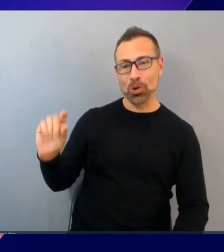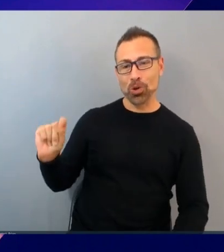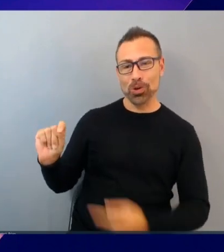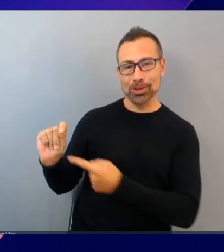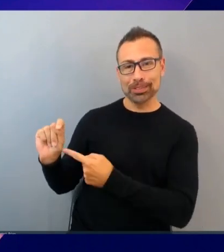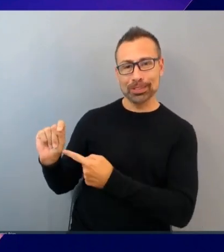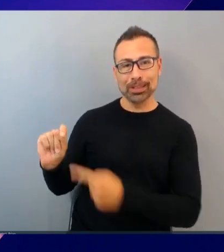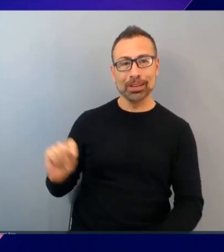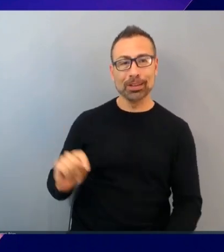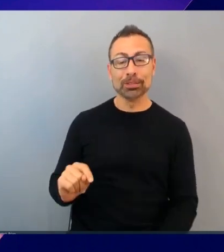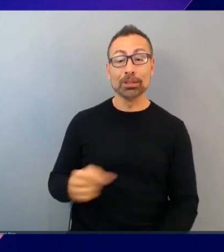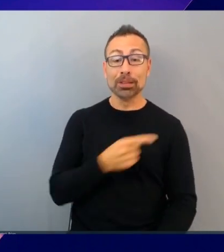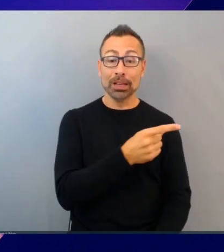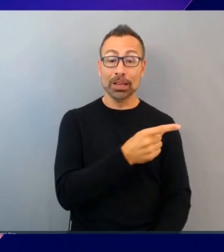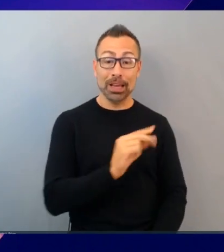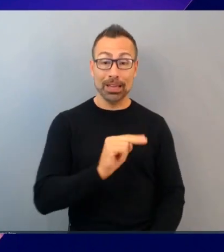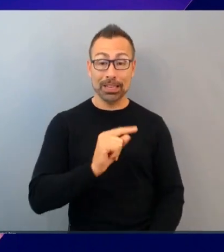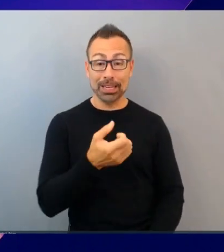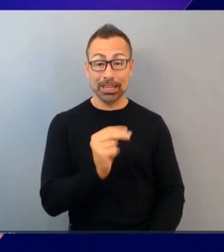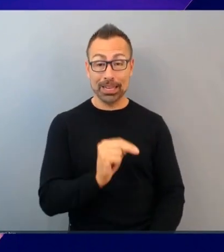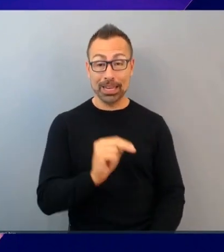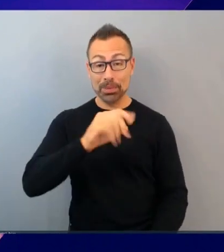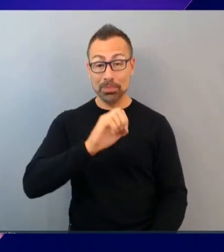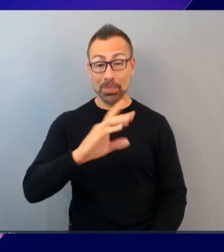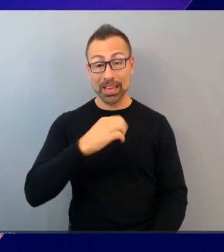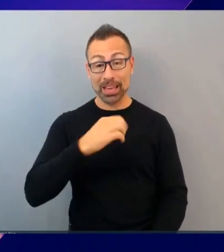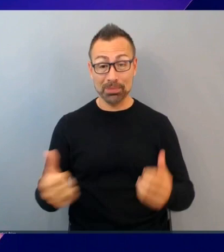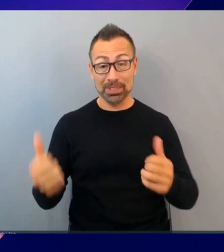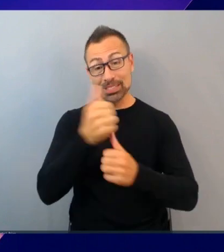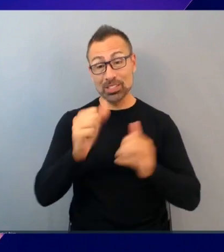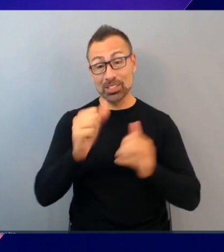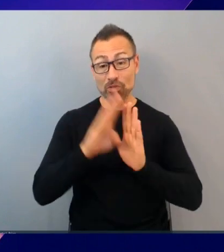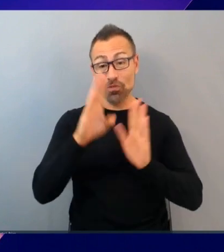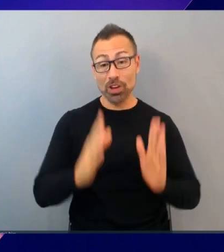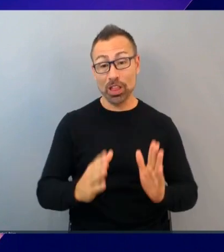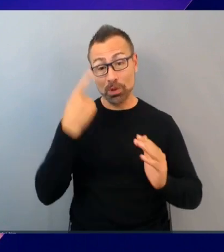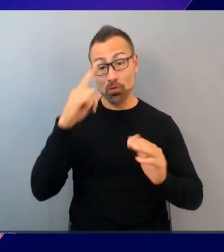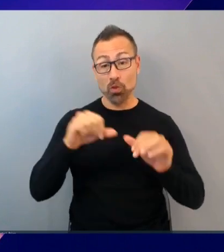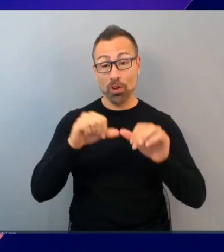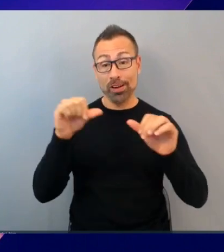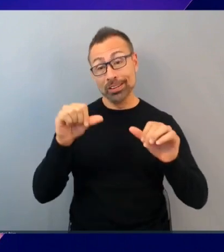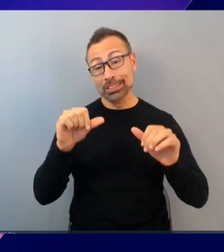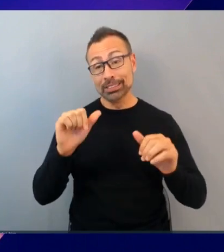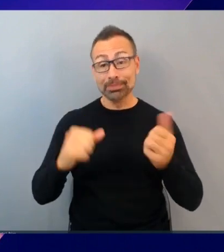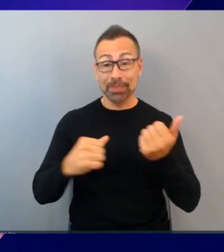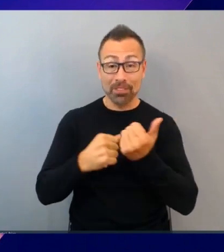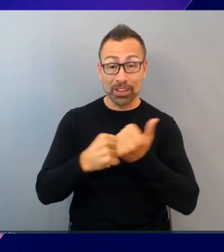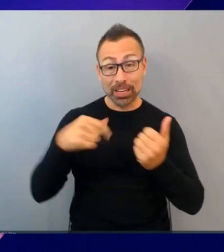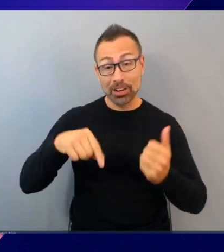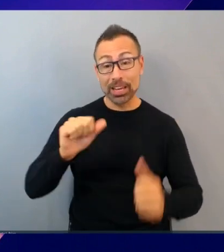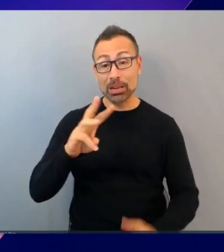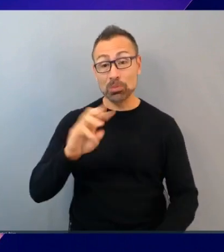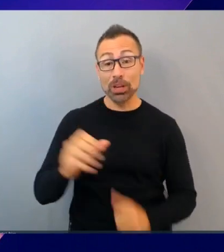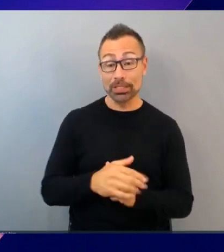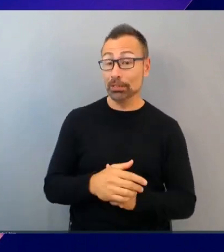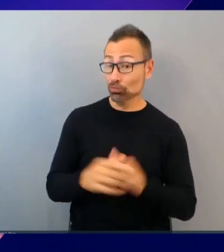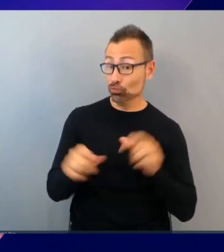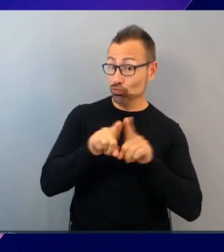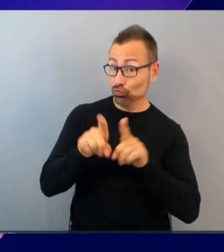and I'm a Senior Developer Advocate at AWS. I'm also very interested in machine learning and I love the concepts and the idea behind DeepRacer,